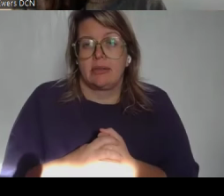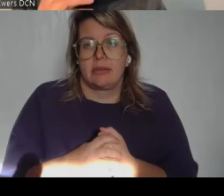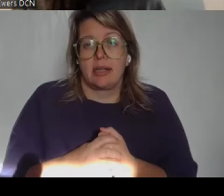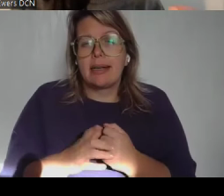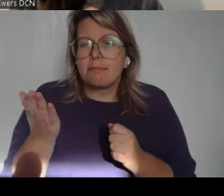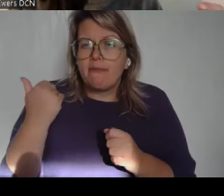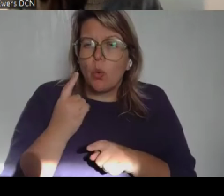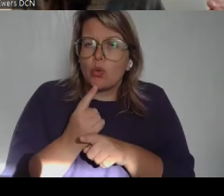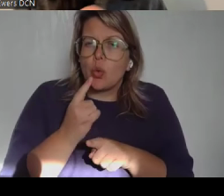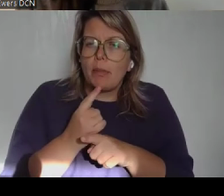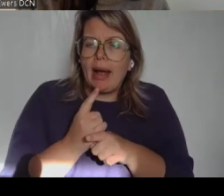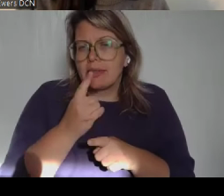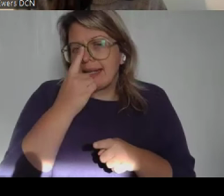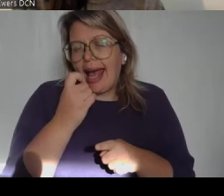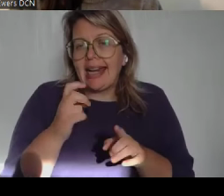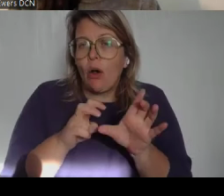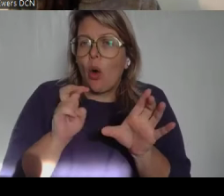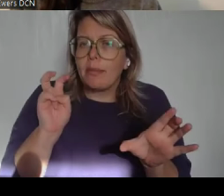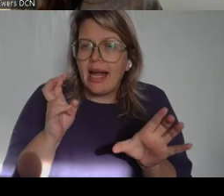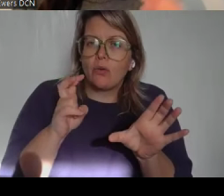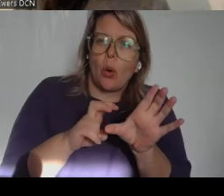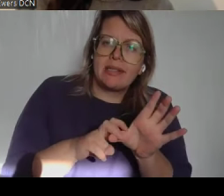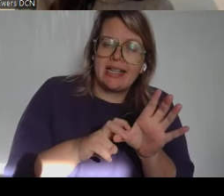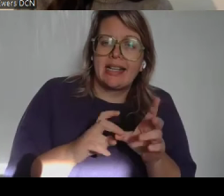If they feel that they didn't actually opt-in,